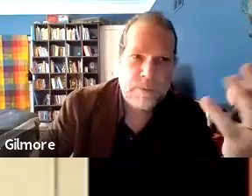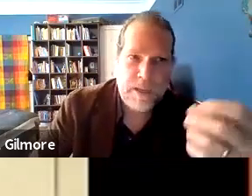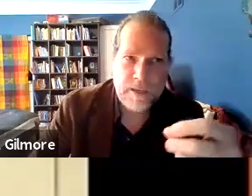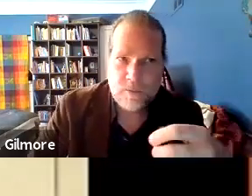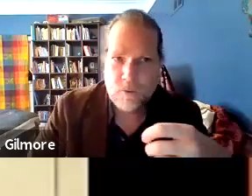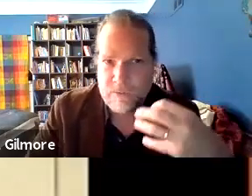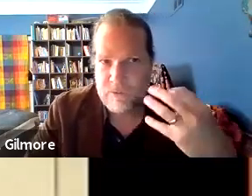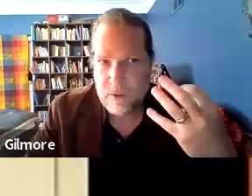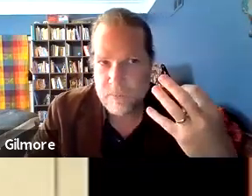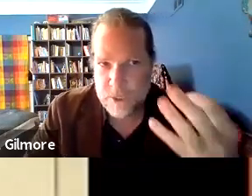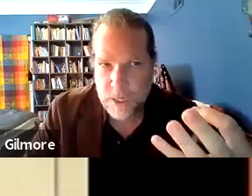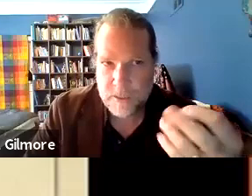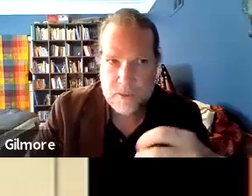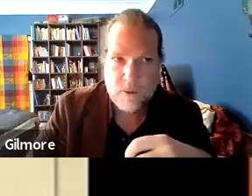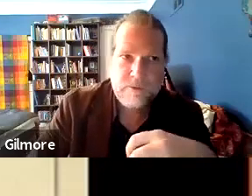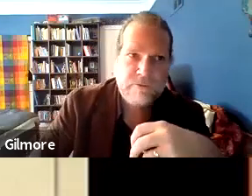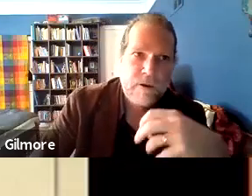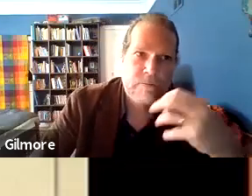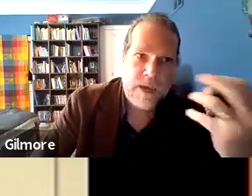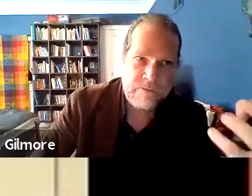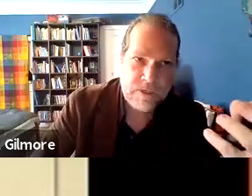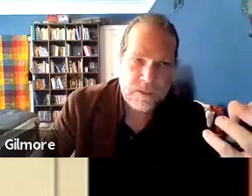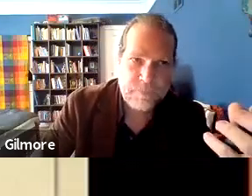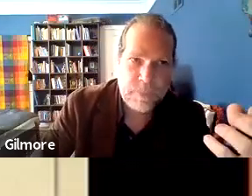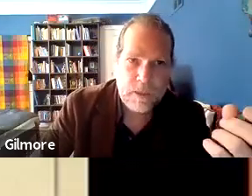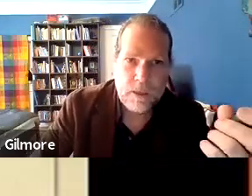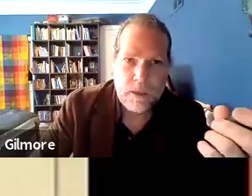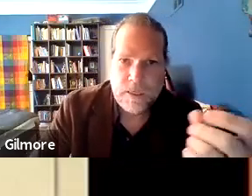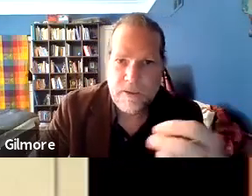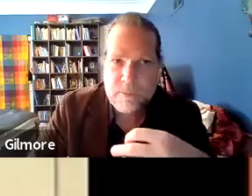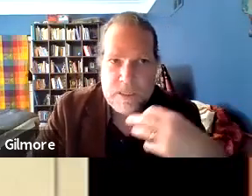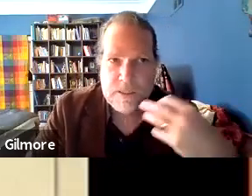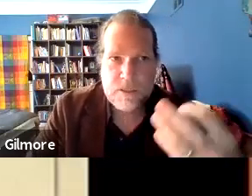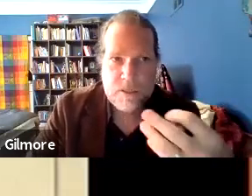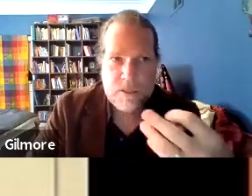Japan, or if you're from China, or if you're from Africa, you have to be considered in